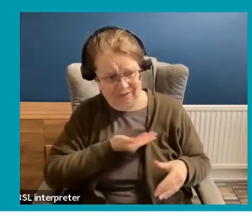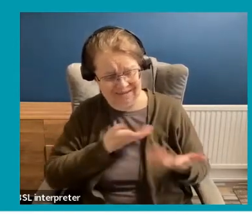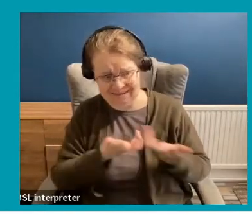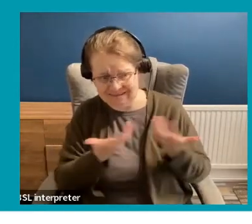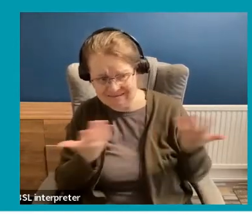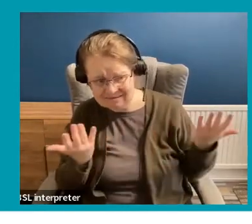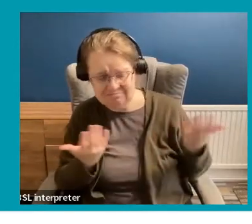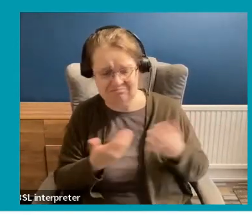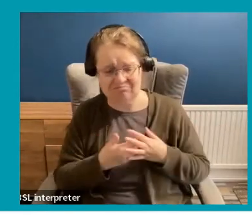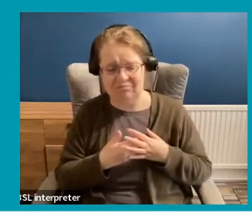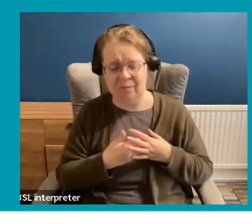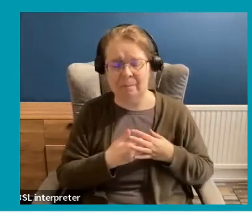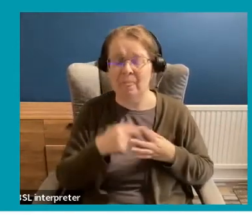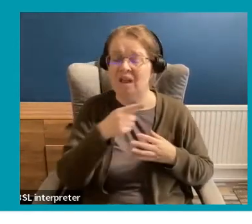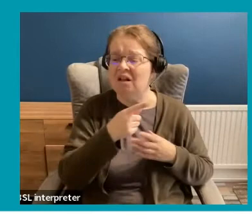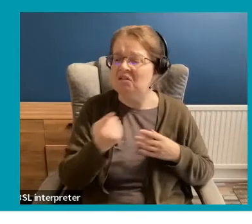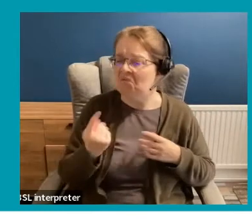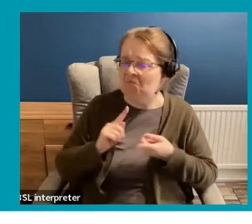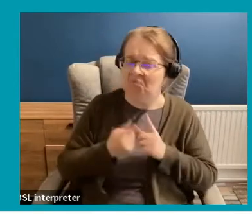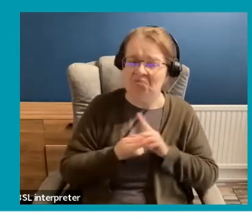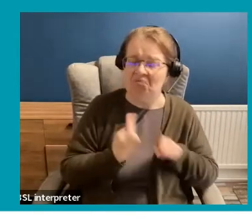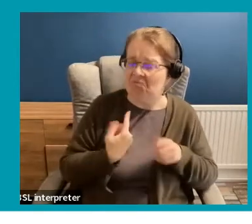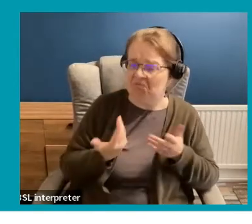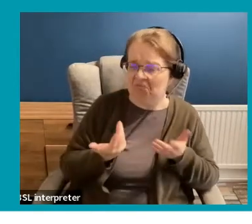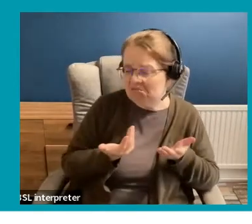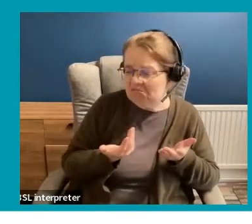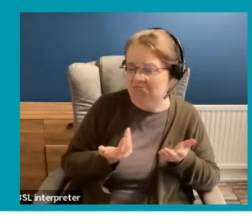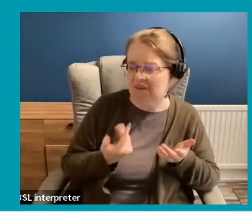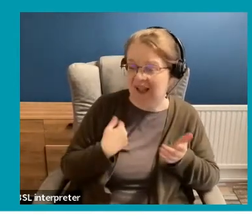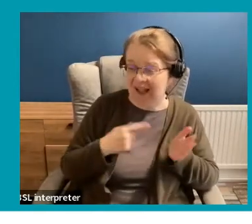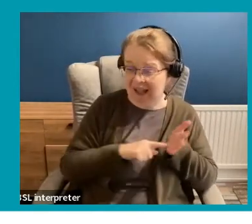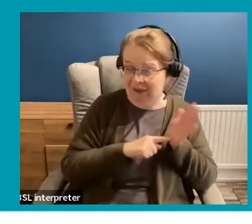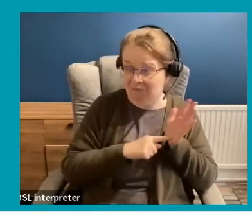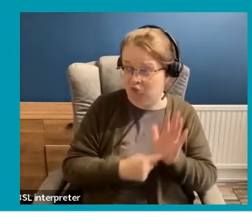And the answer is actually if we are going to reflect the local area